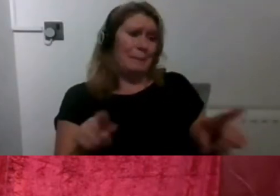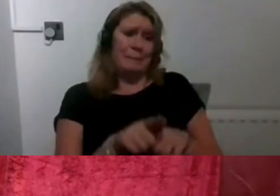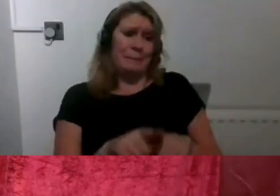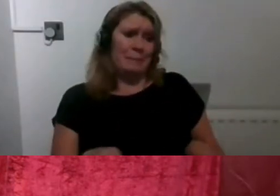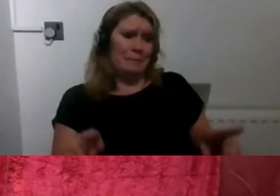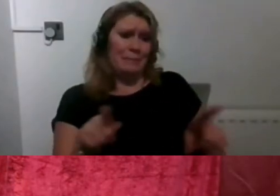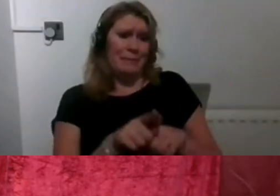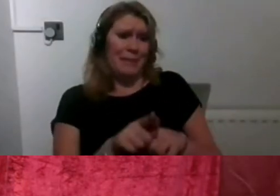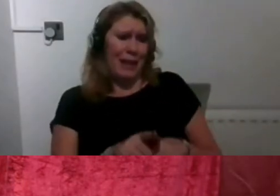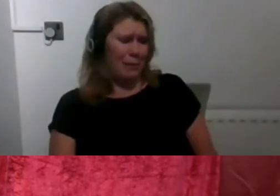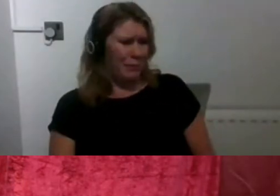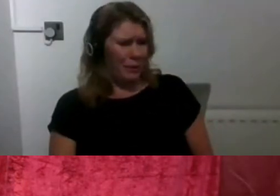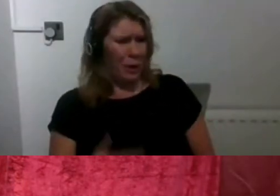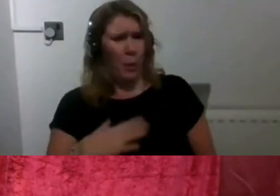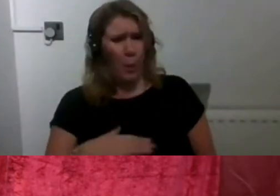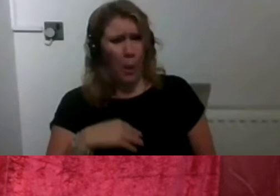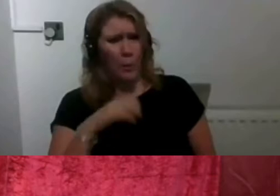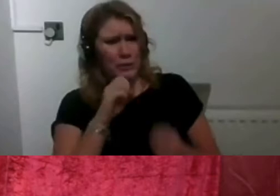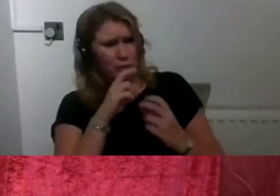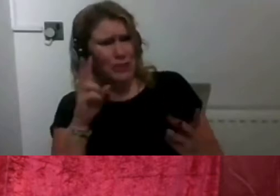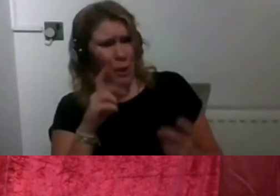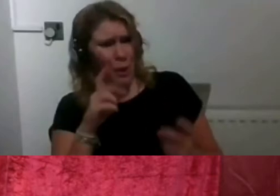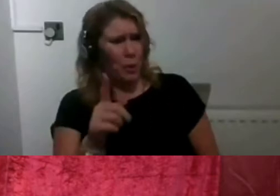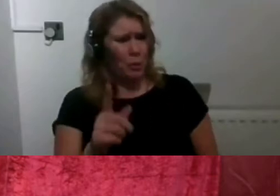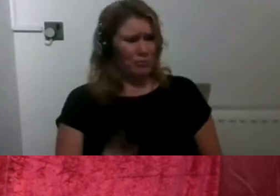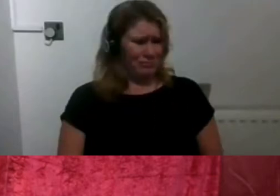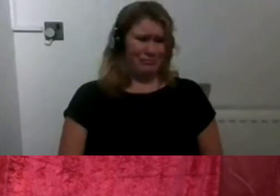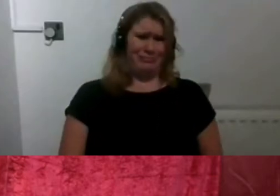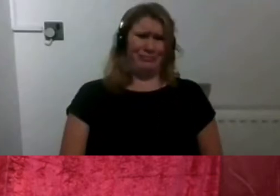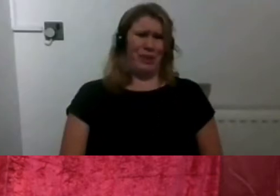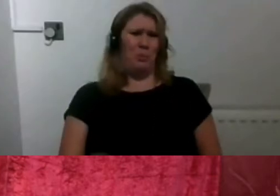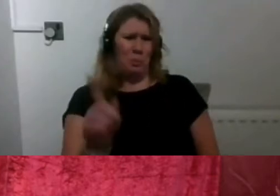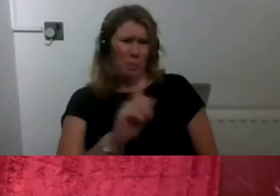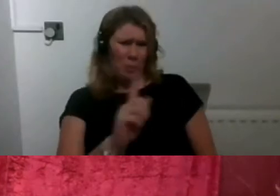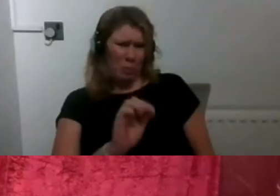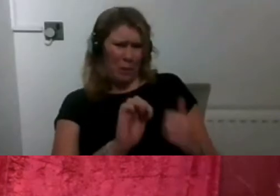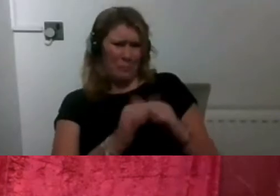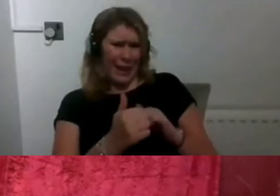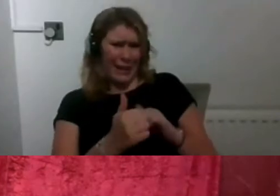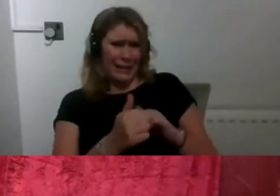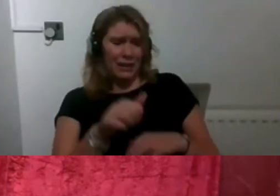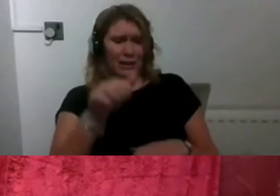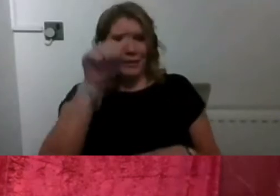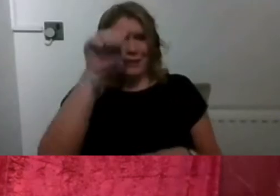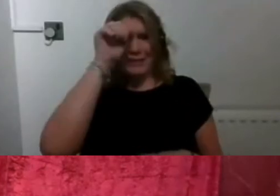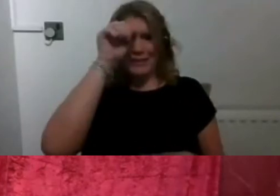I just want to shout 'you what mate?' but I guess he's only trying To calm his unease